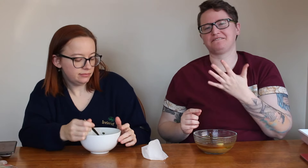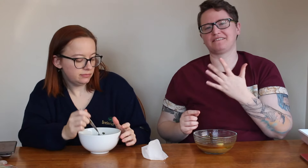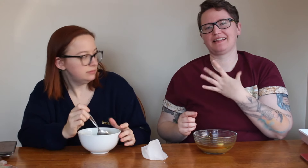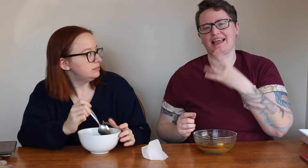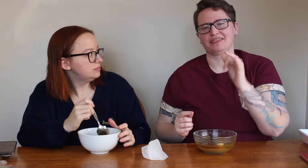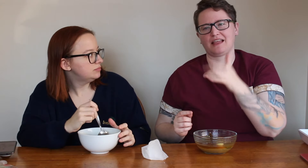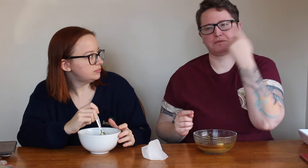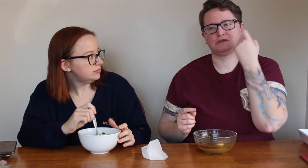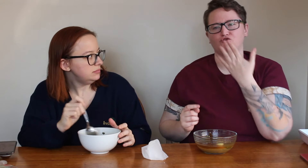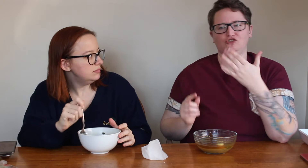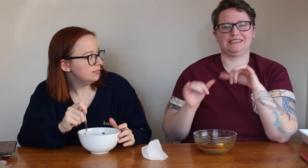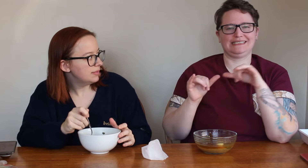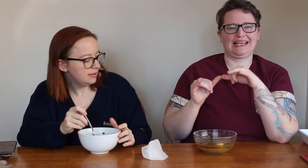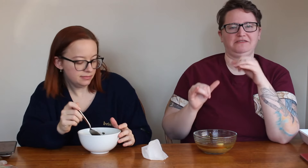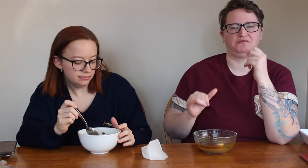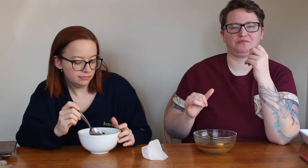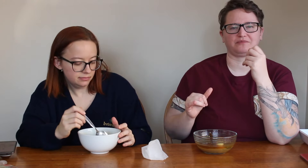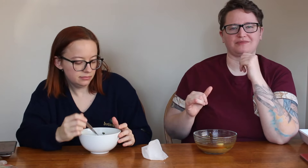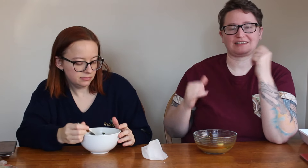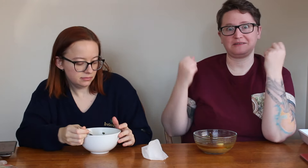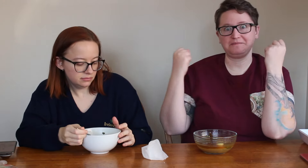And so we have a lot of connections but thinking in the larger picture